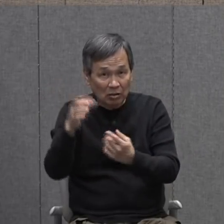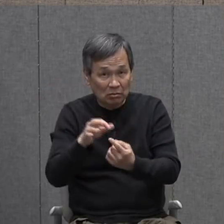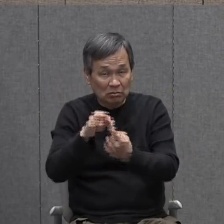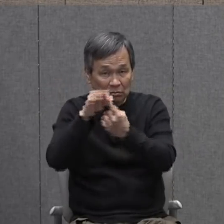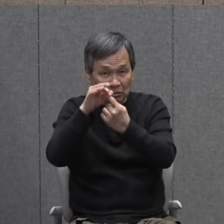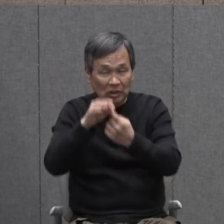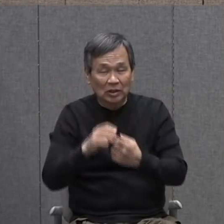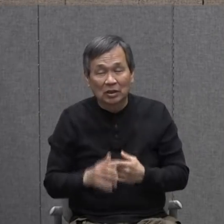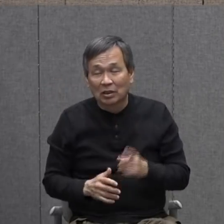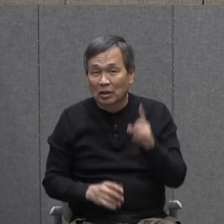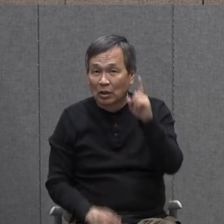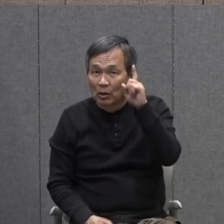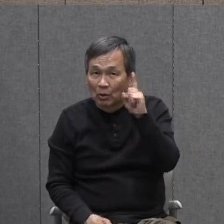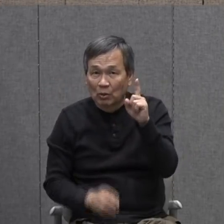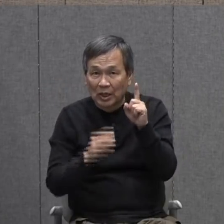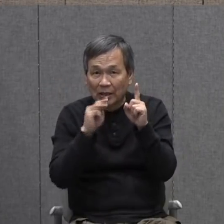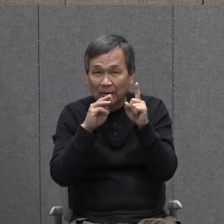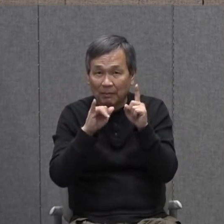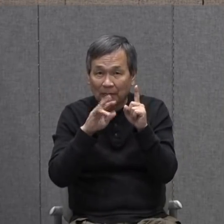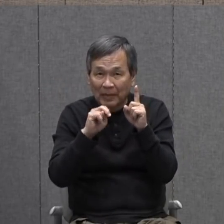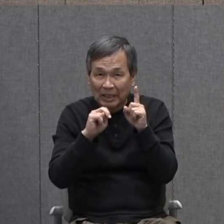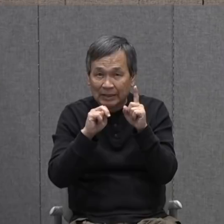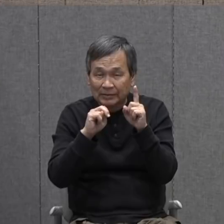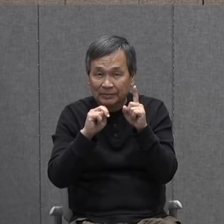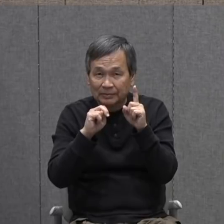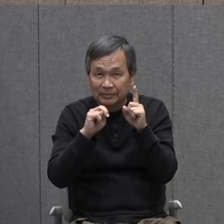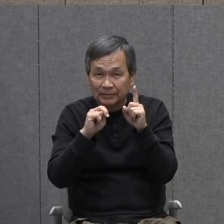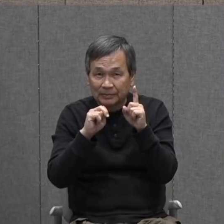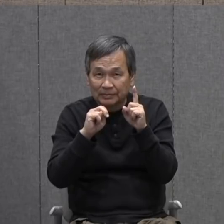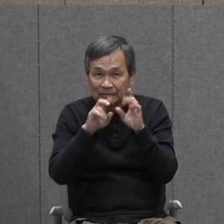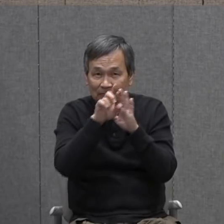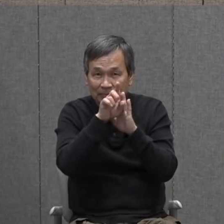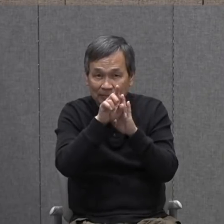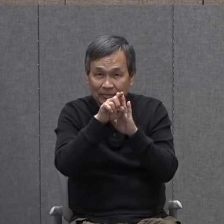One minute to go, artists. It's your last minute.